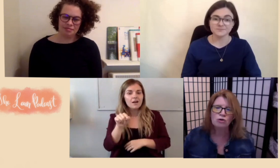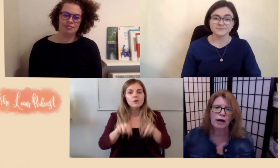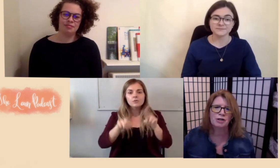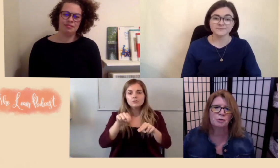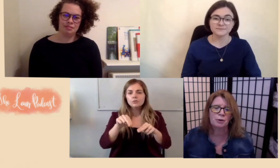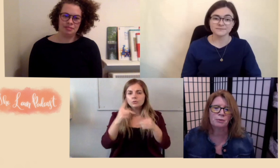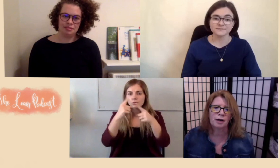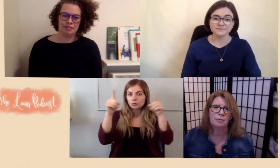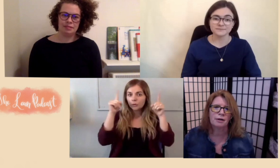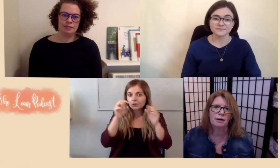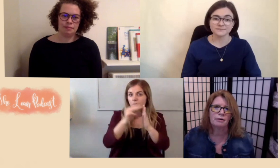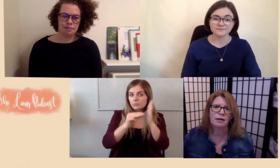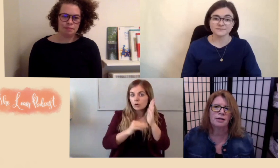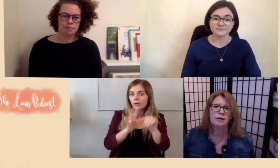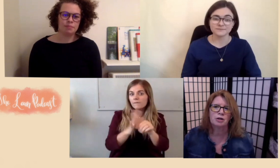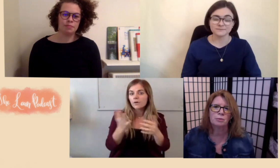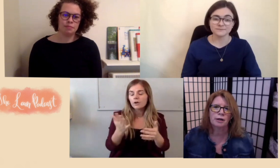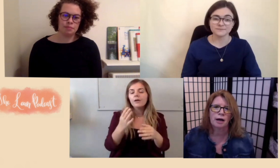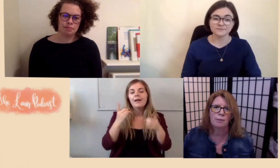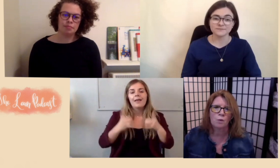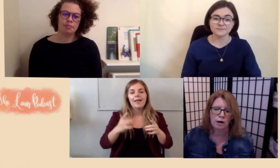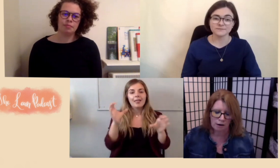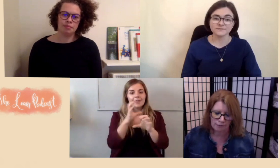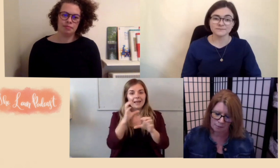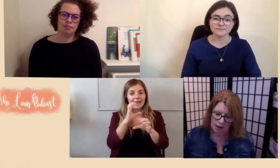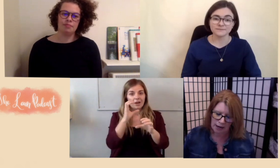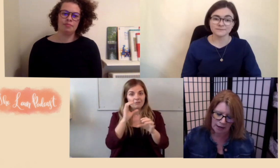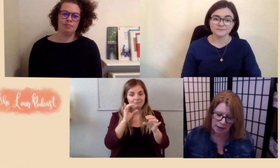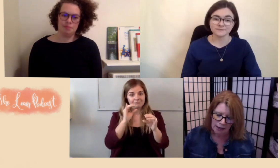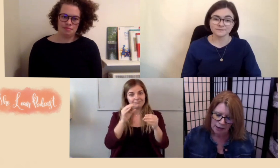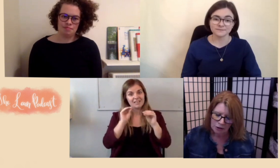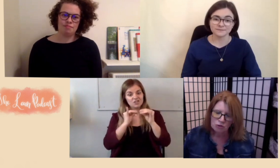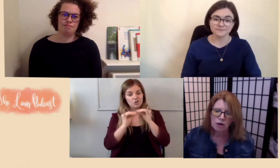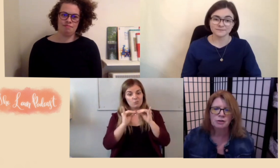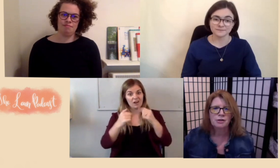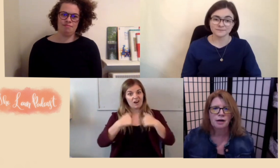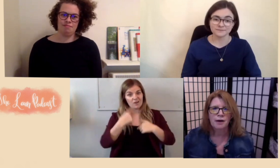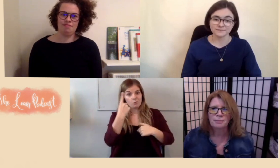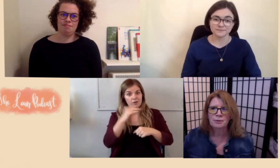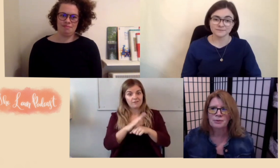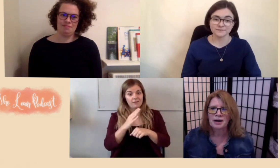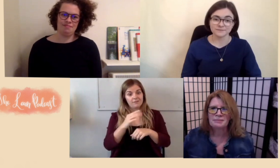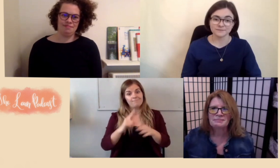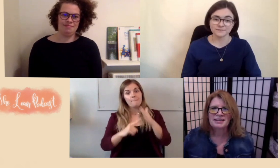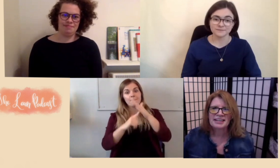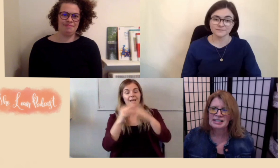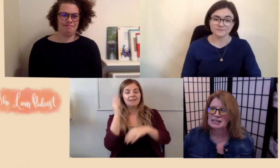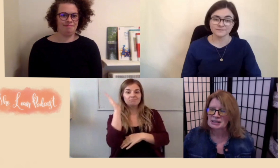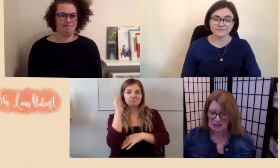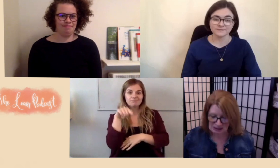And I'm one of the main instructors on that program. So that's me in a nutshell.